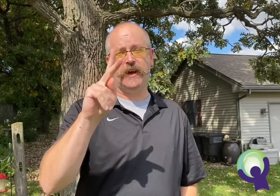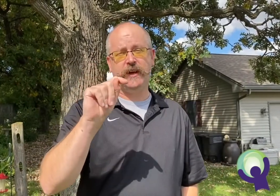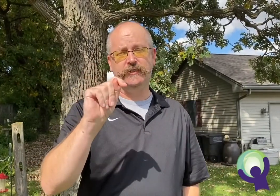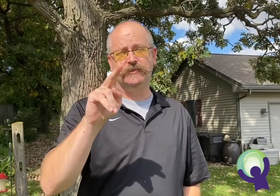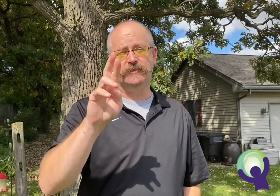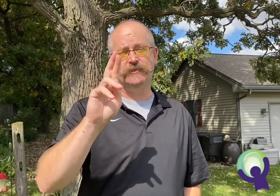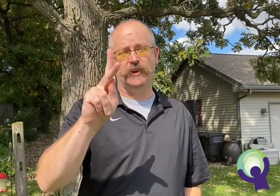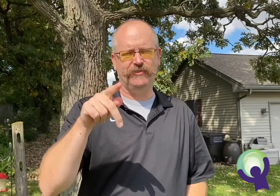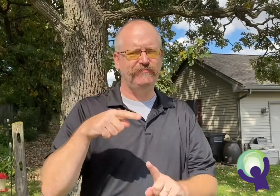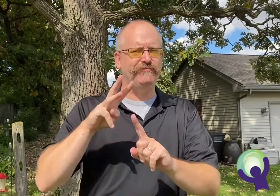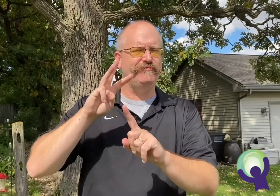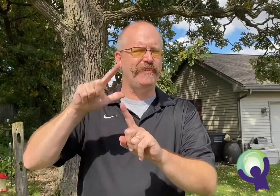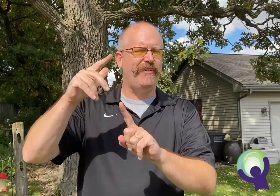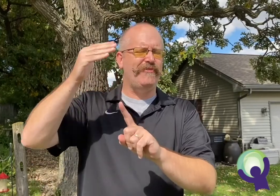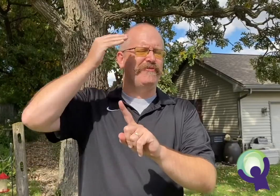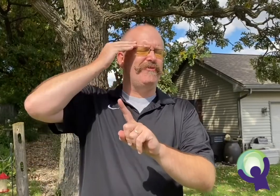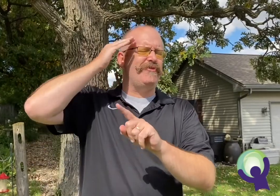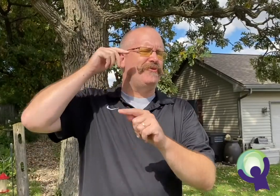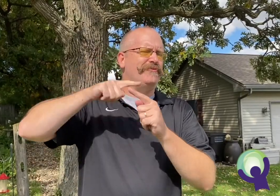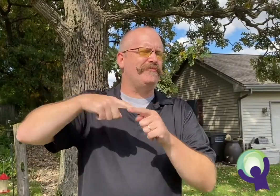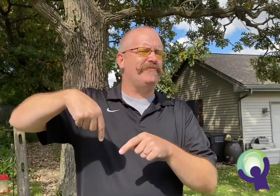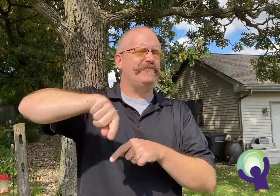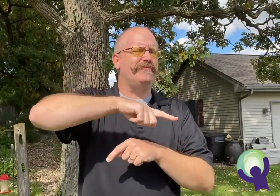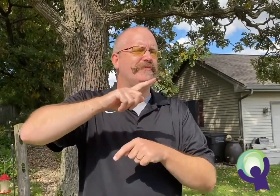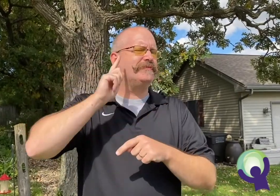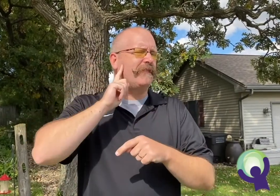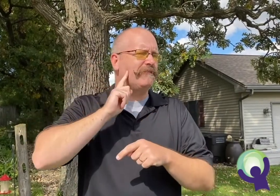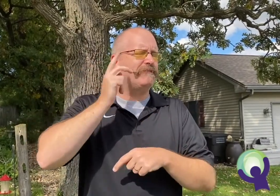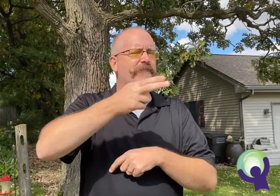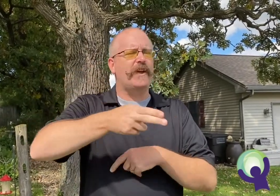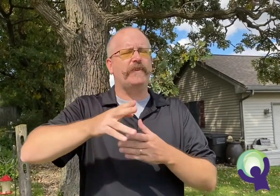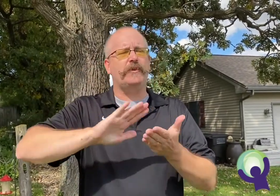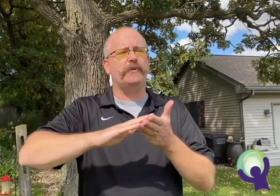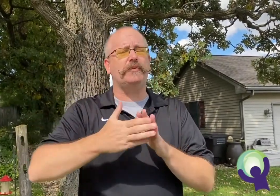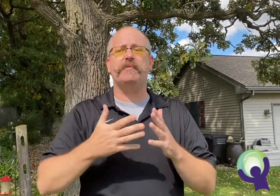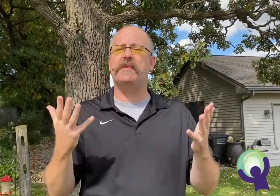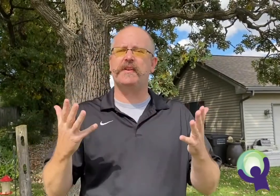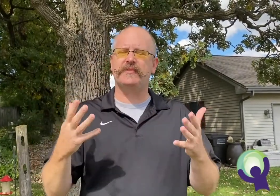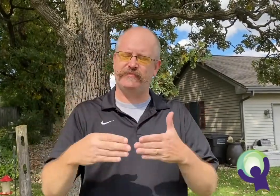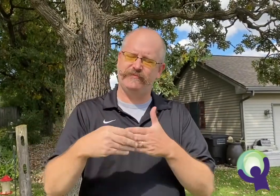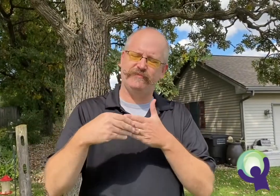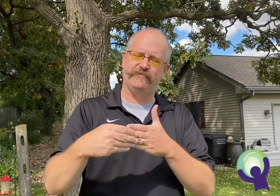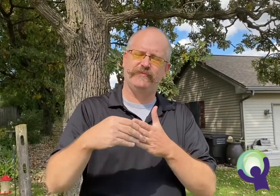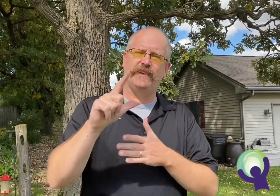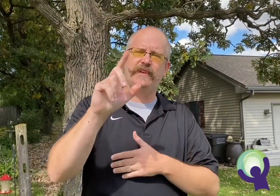This makes me think of Frank Turk, who's very well known in the Deaf and Hard of Hearing community,